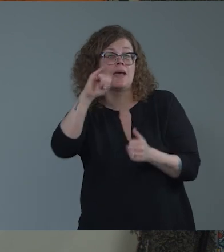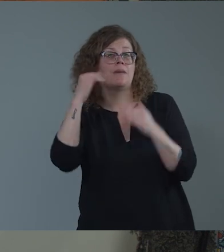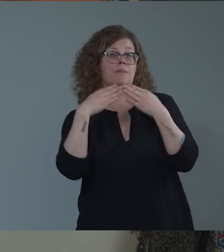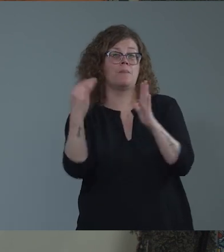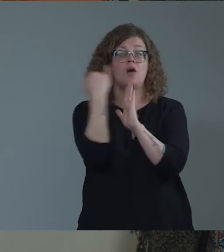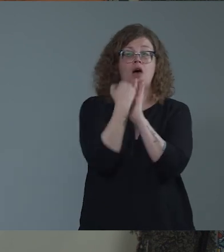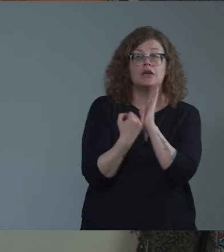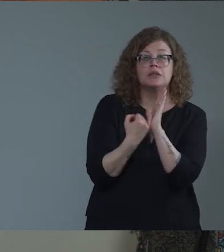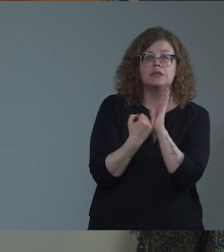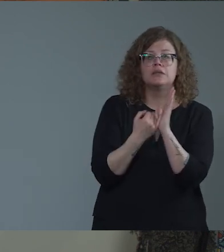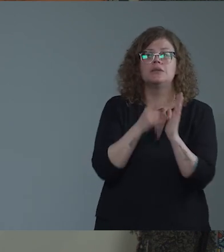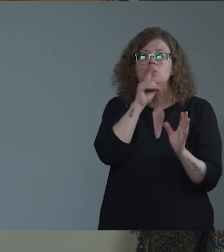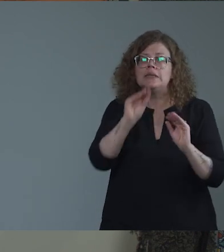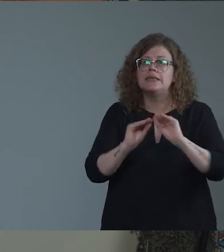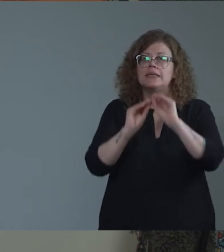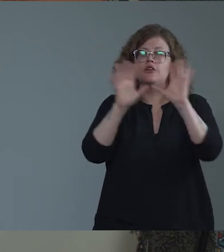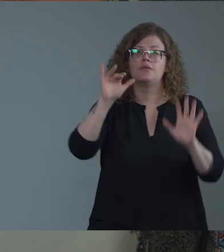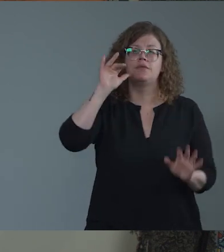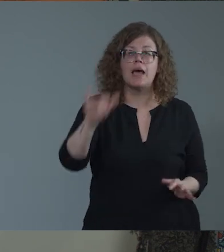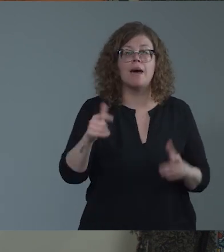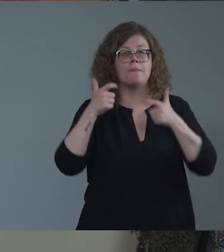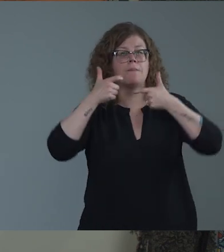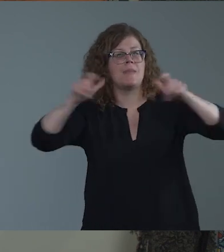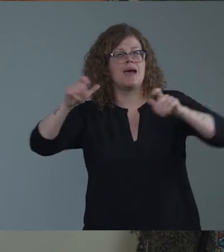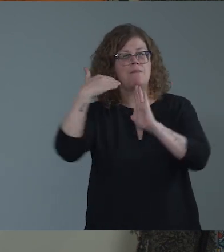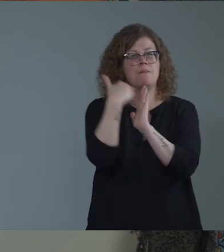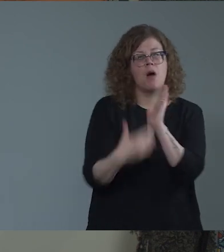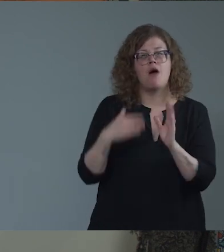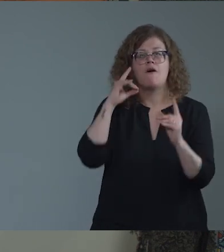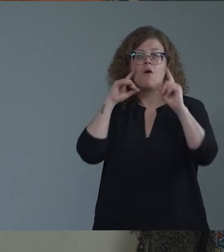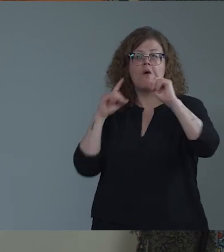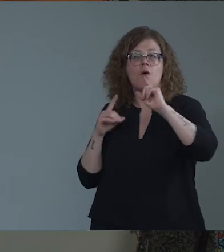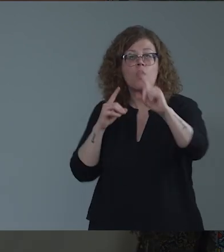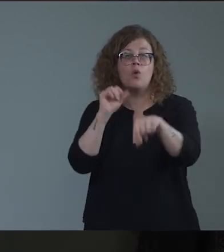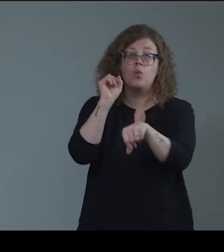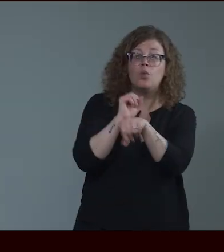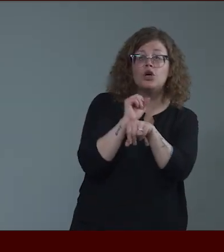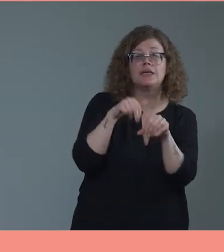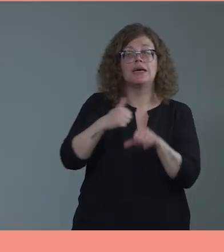with working with CADA, especially with with our responsibilities to taxpayers.